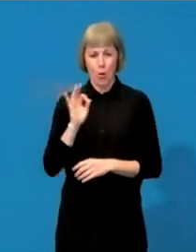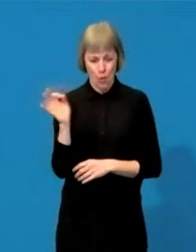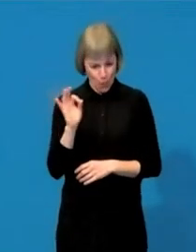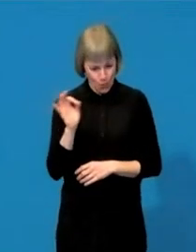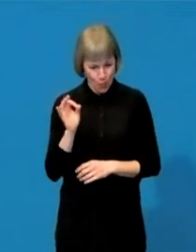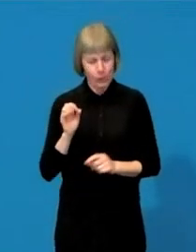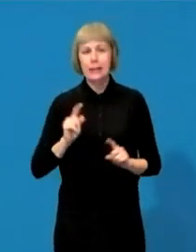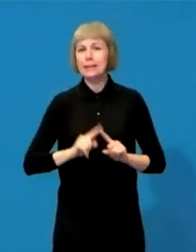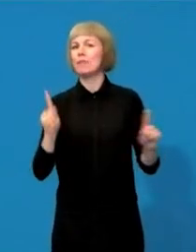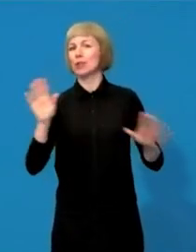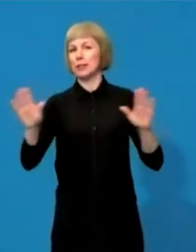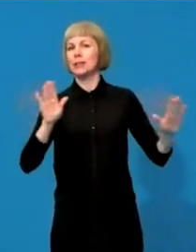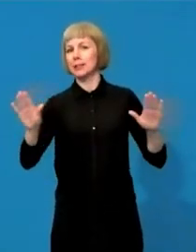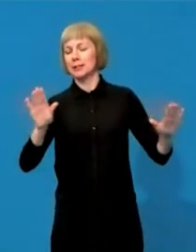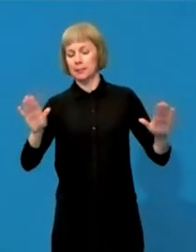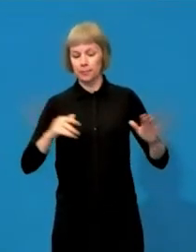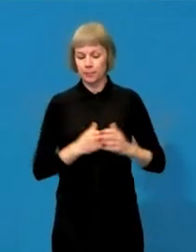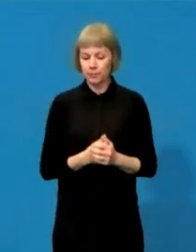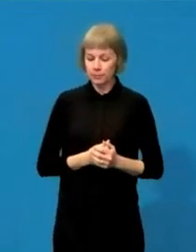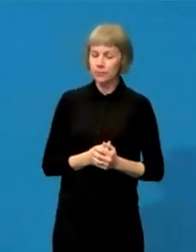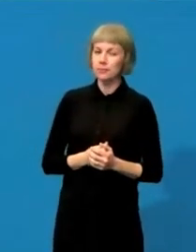So - for you, what would it look like?